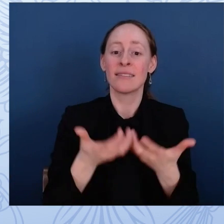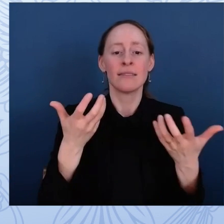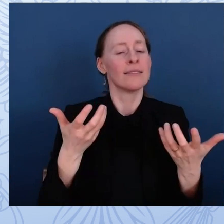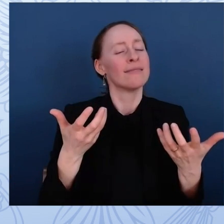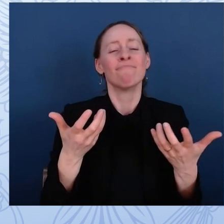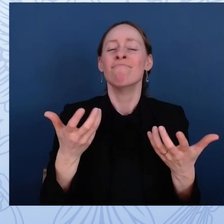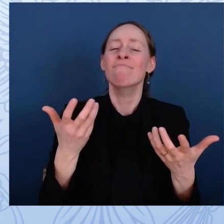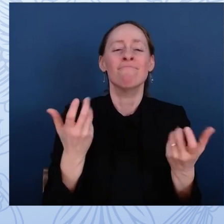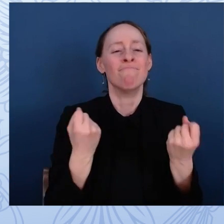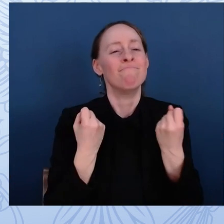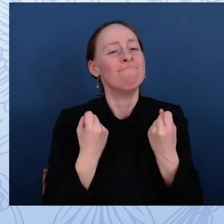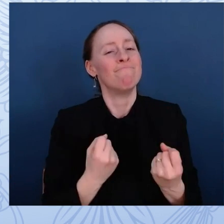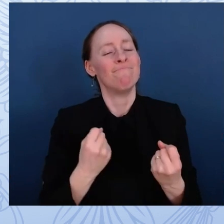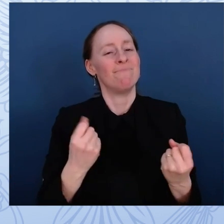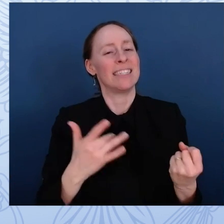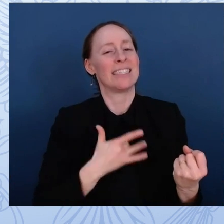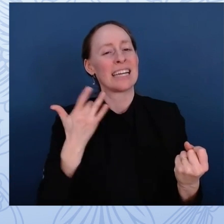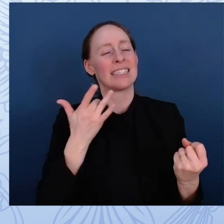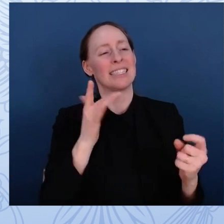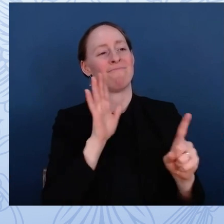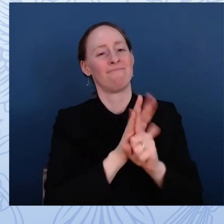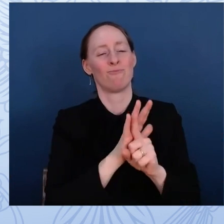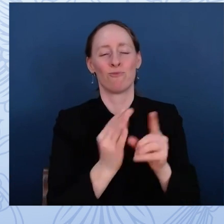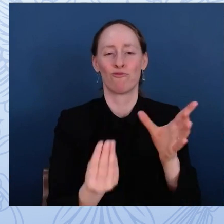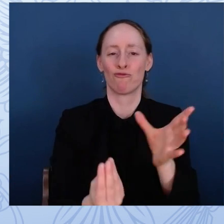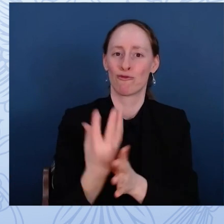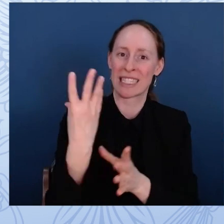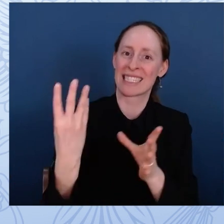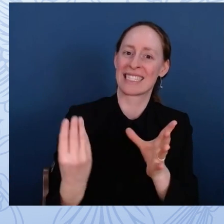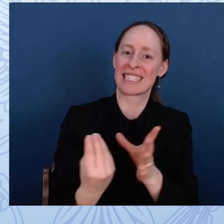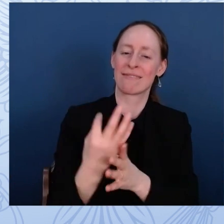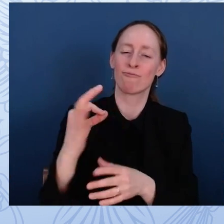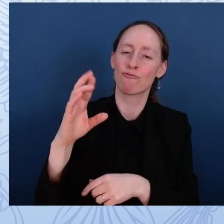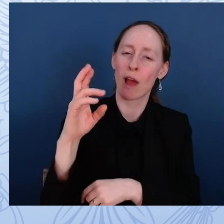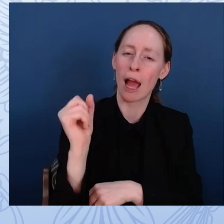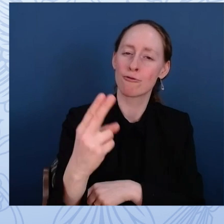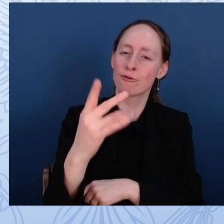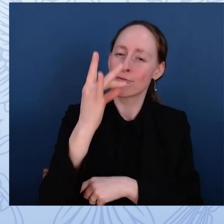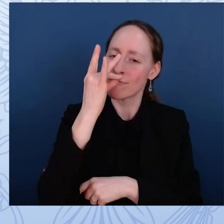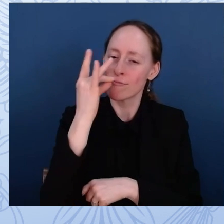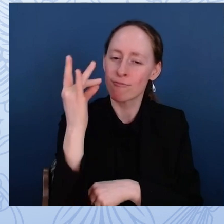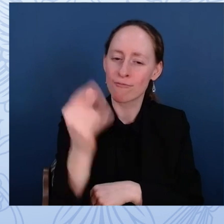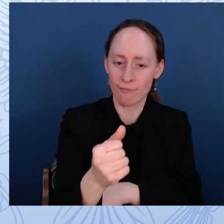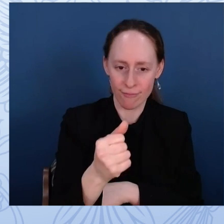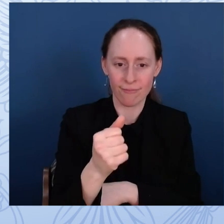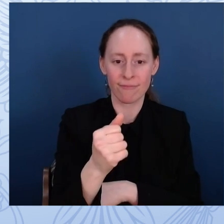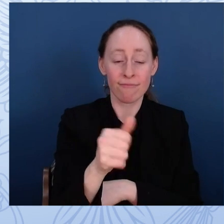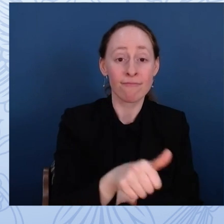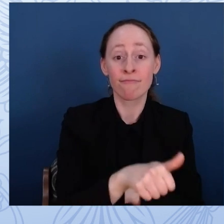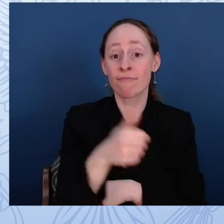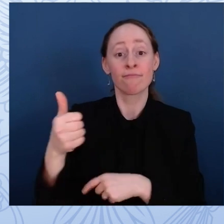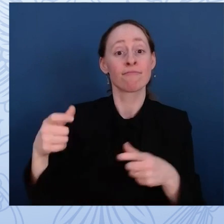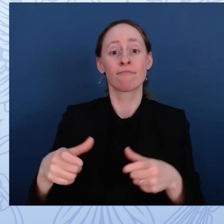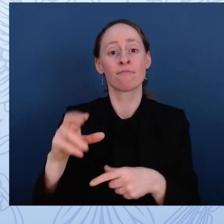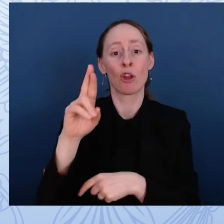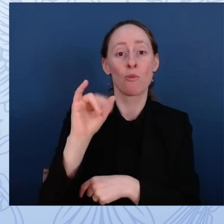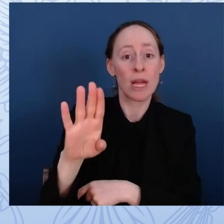For the main course, I have a dry aged ribeye beef and it is a sauce with a sesame sabayon.